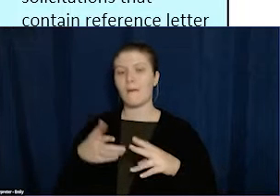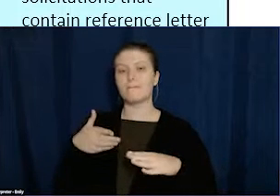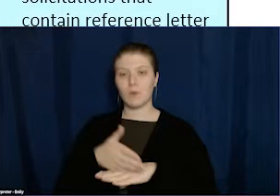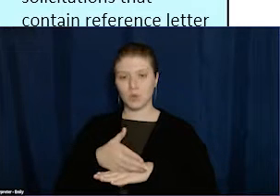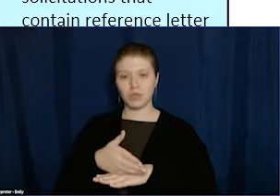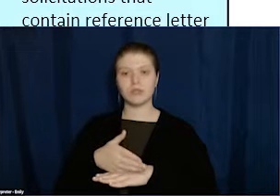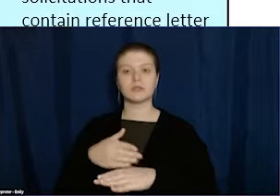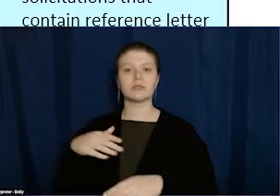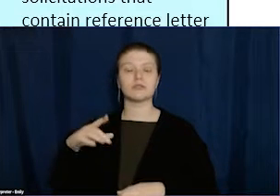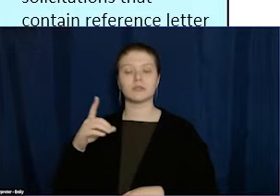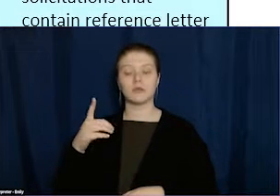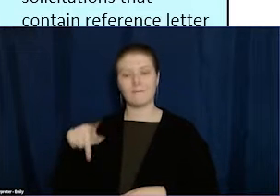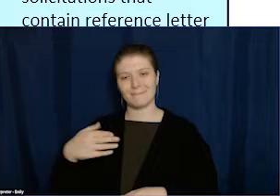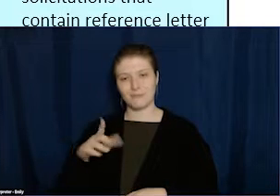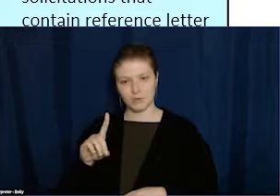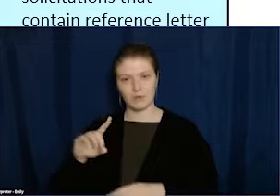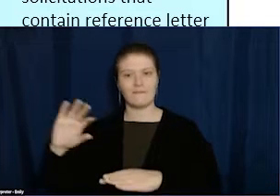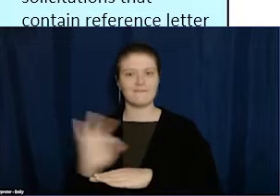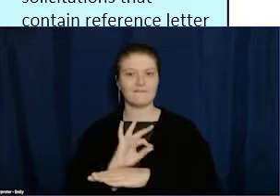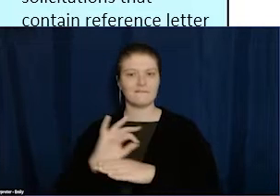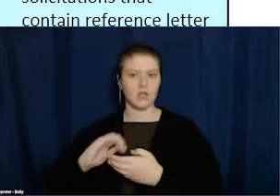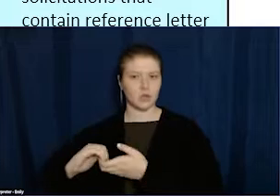So those have been implemented in May 2022.